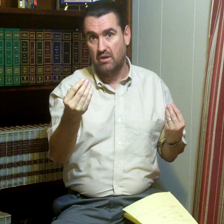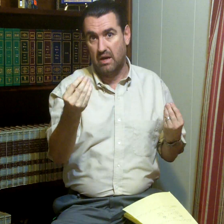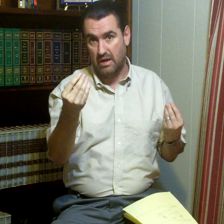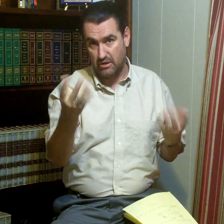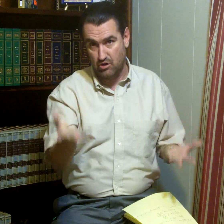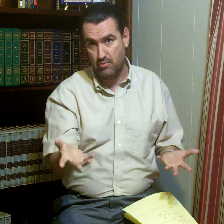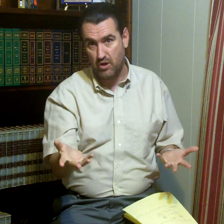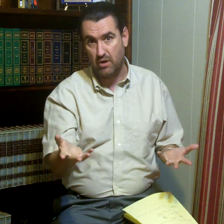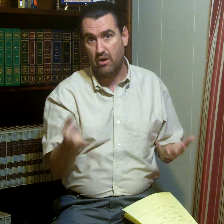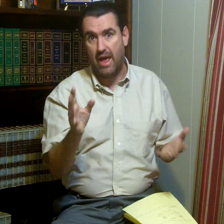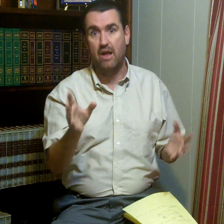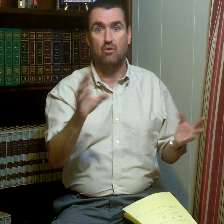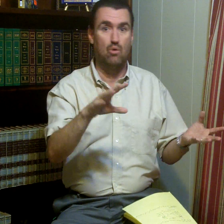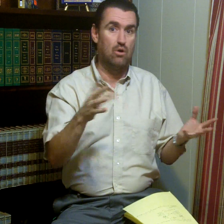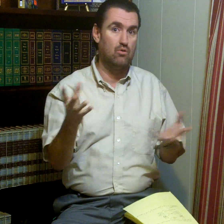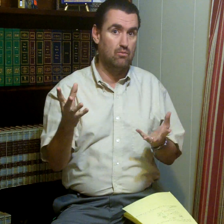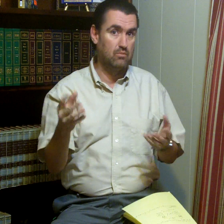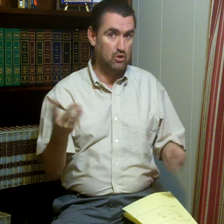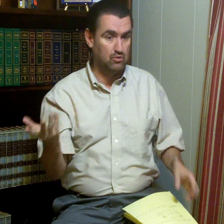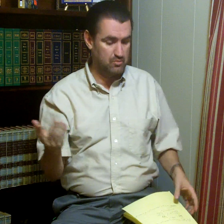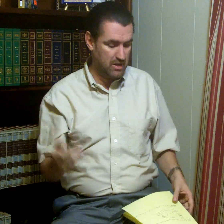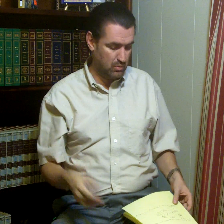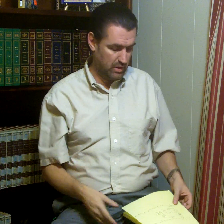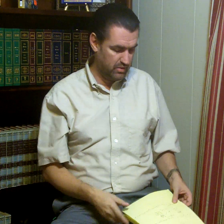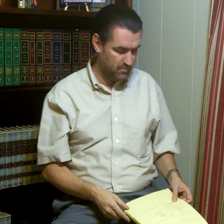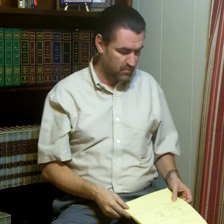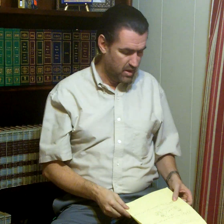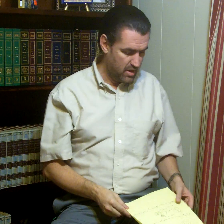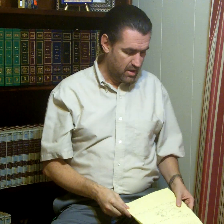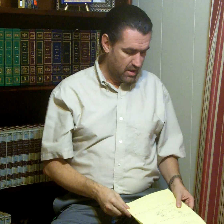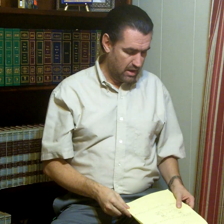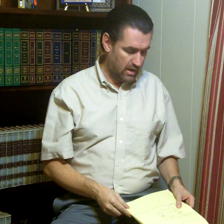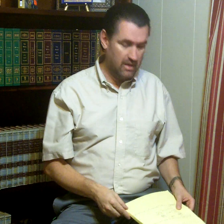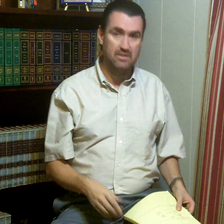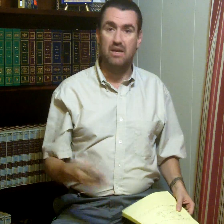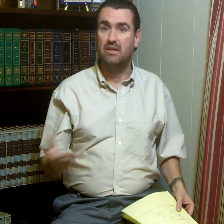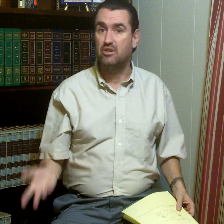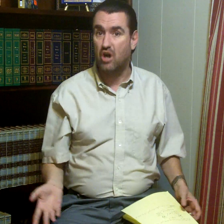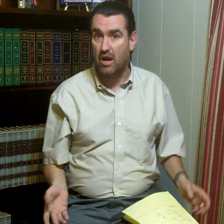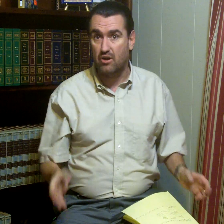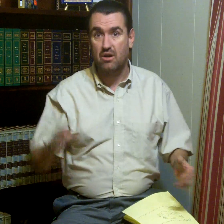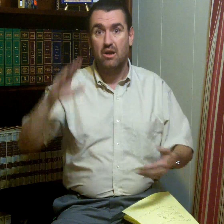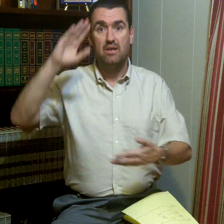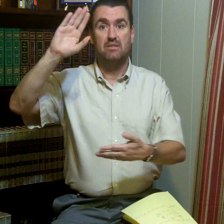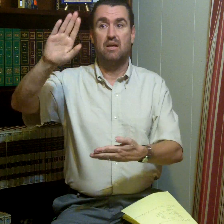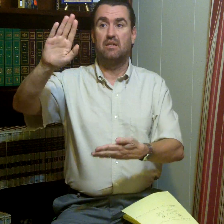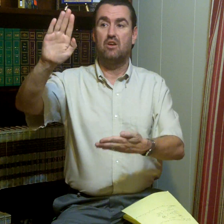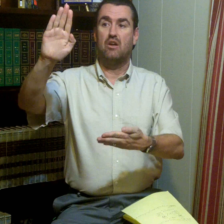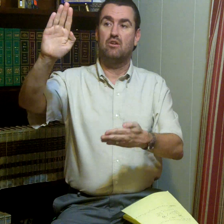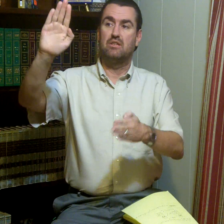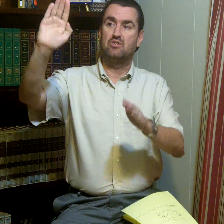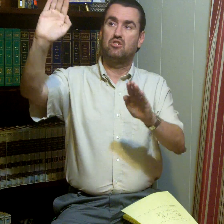interpret and/or whom you speak with Son and daughter son and daughter is